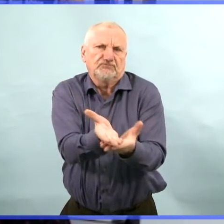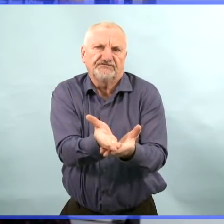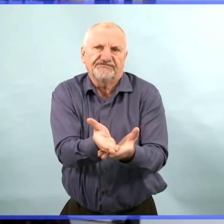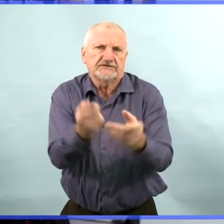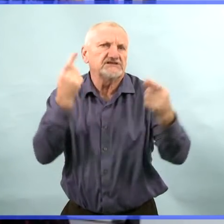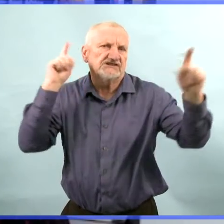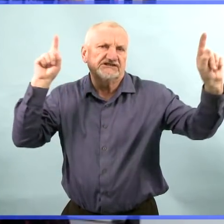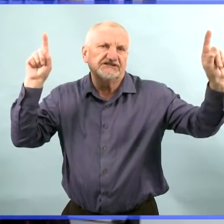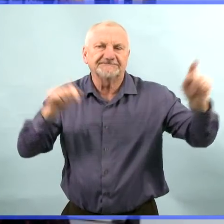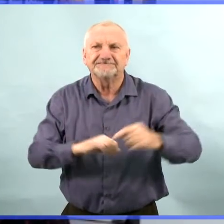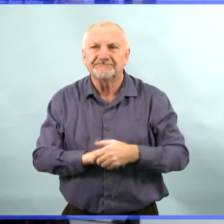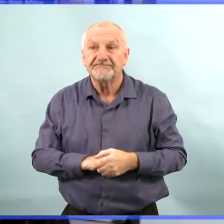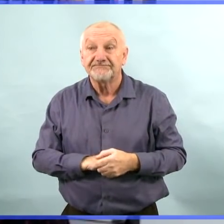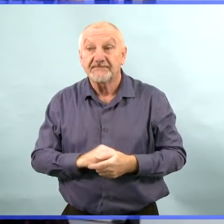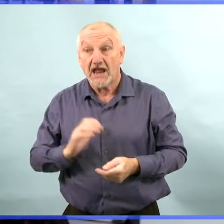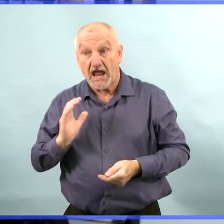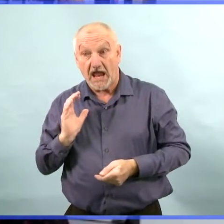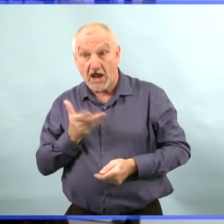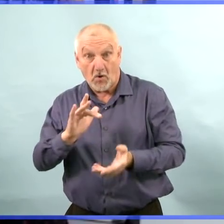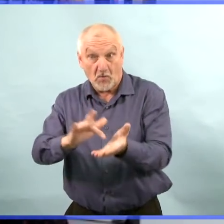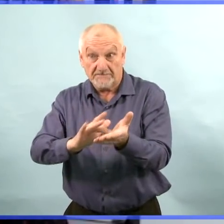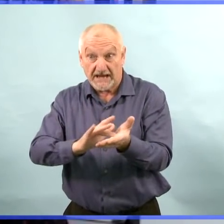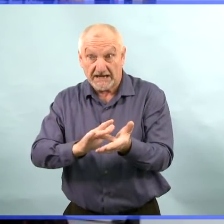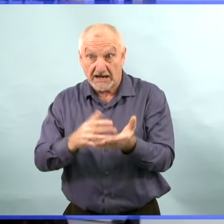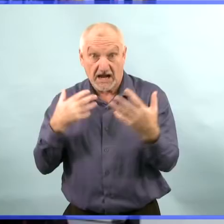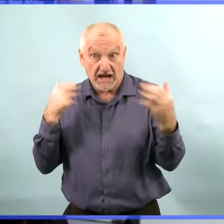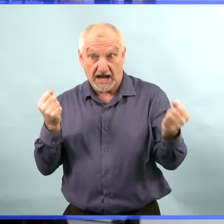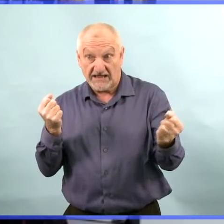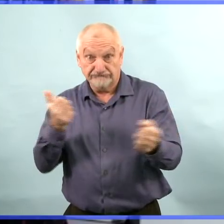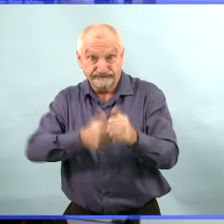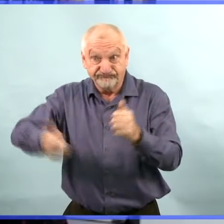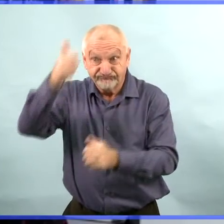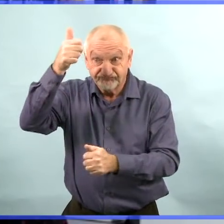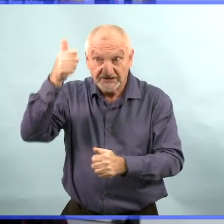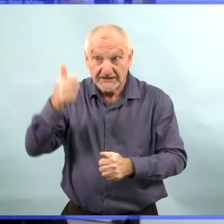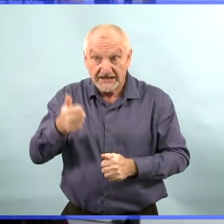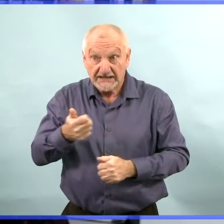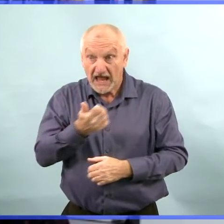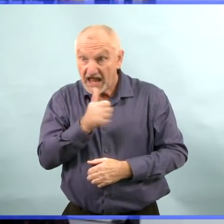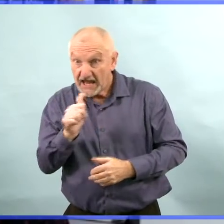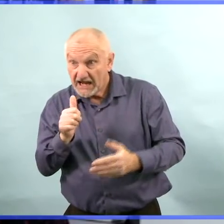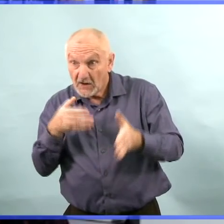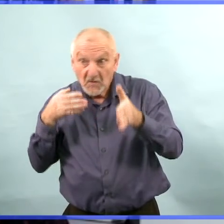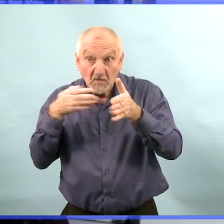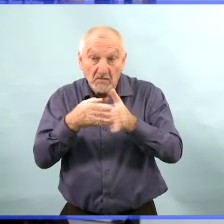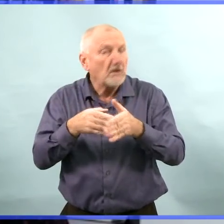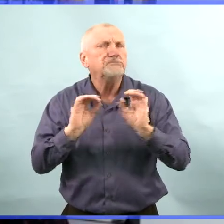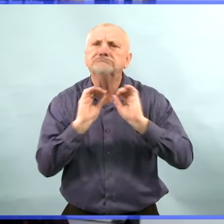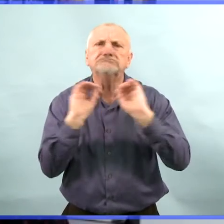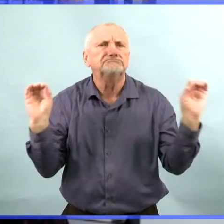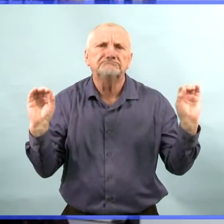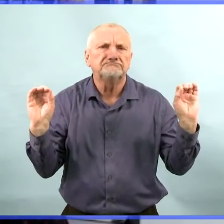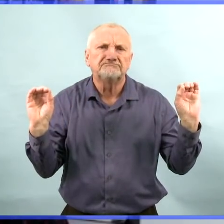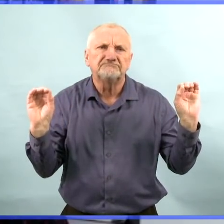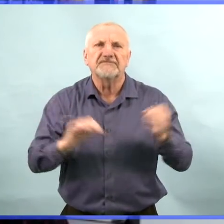one of the things that you can do to help your child on the day is to ask them if they would like to bring something along for comfort